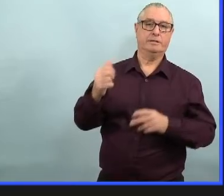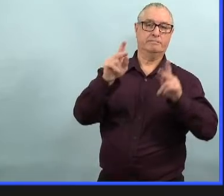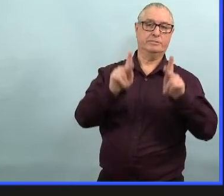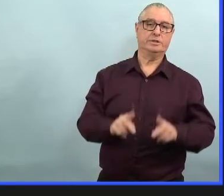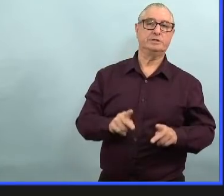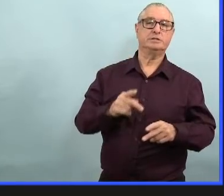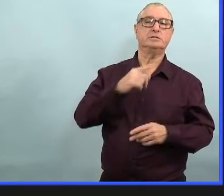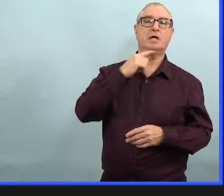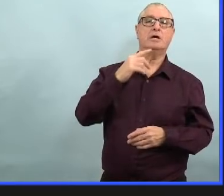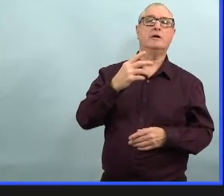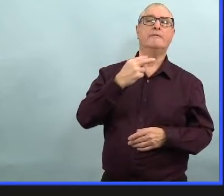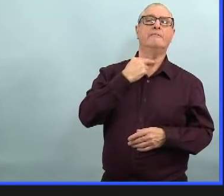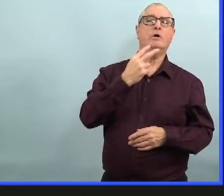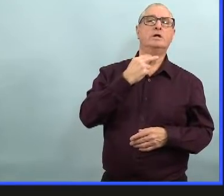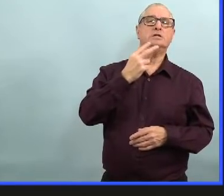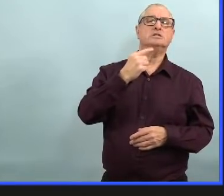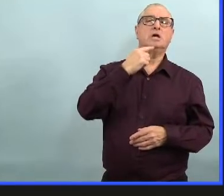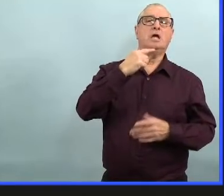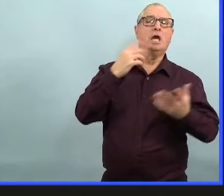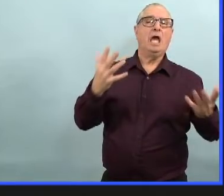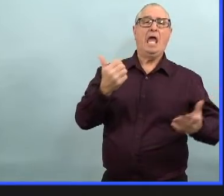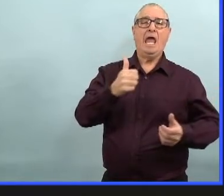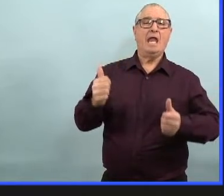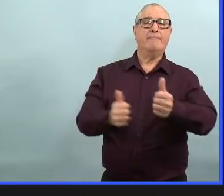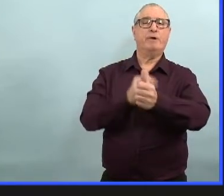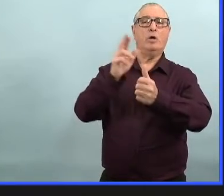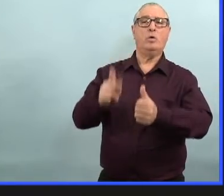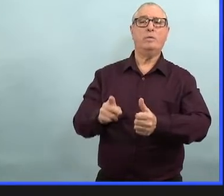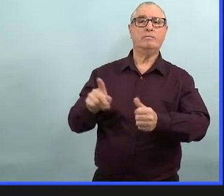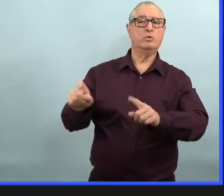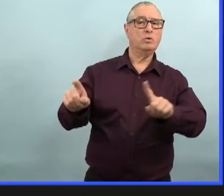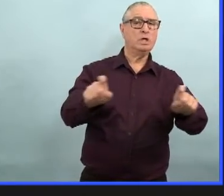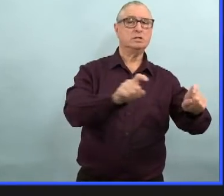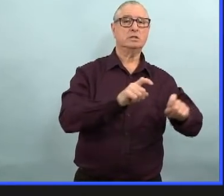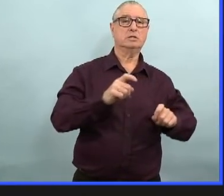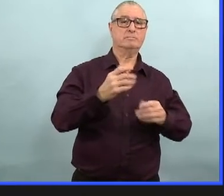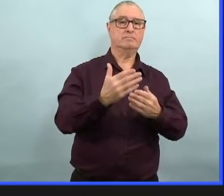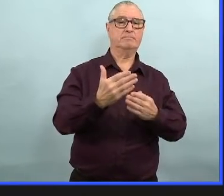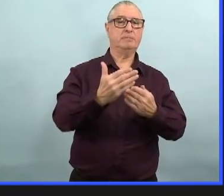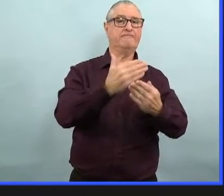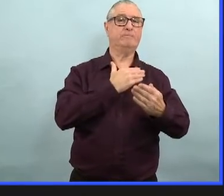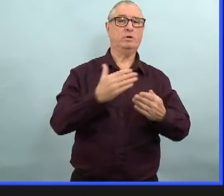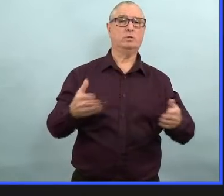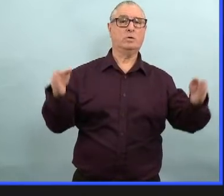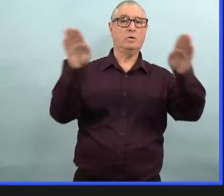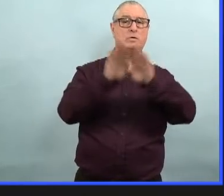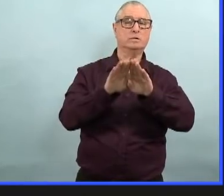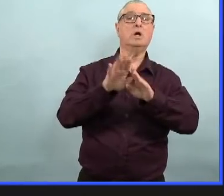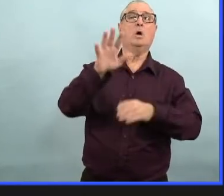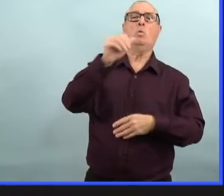morning i've heard from a few personal care home uh residents and their families that they had to